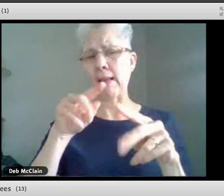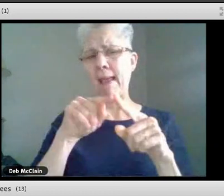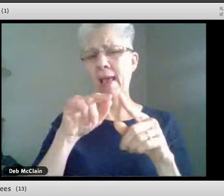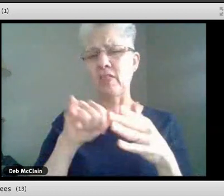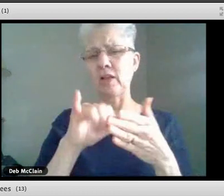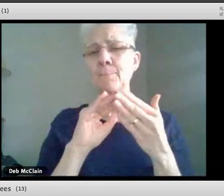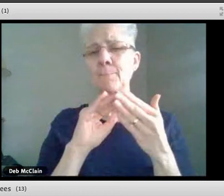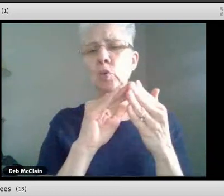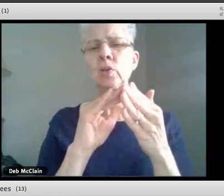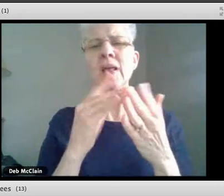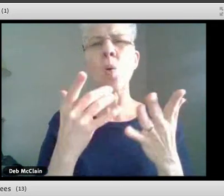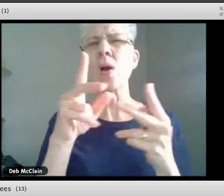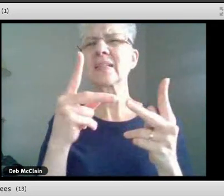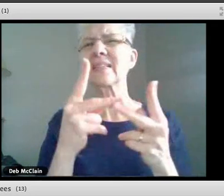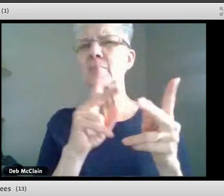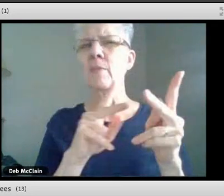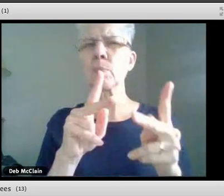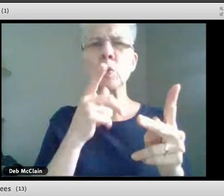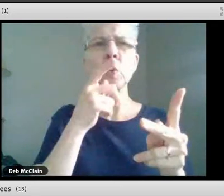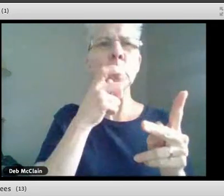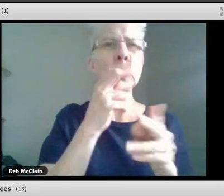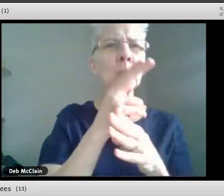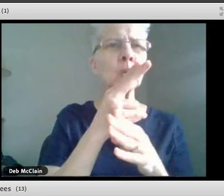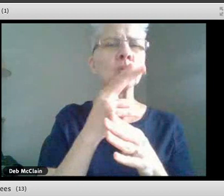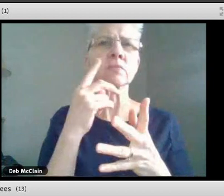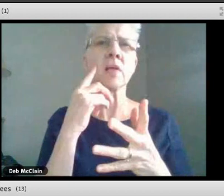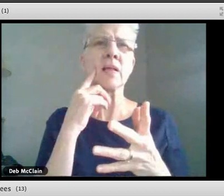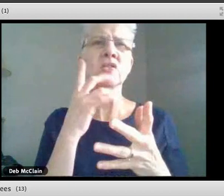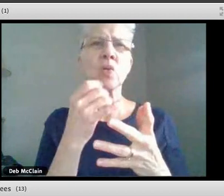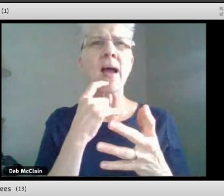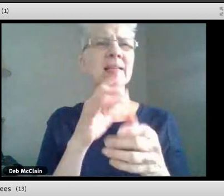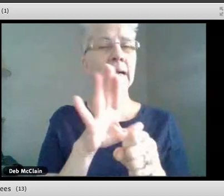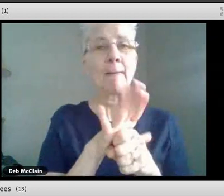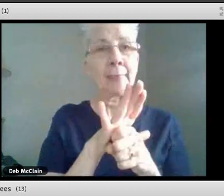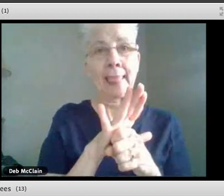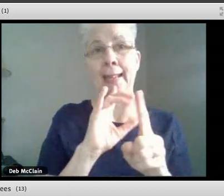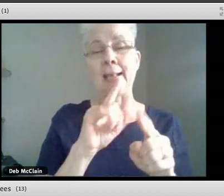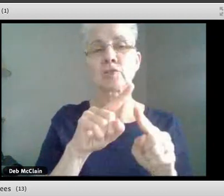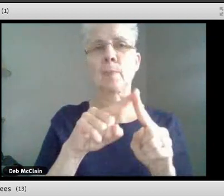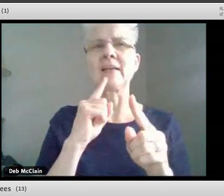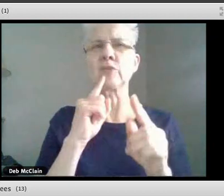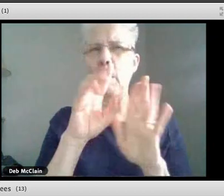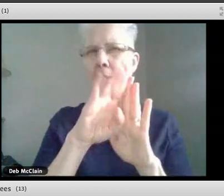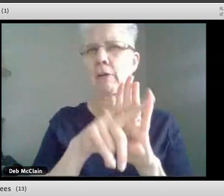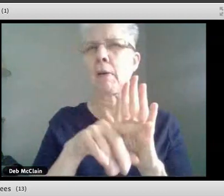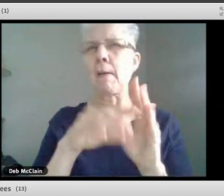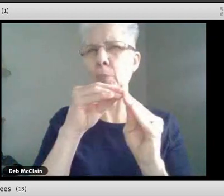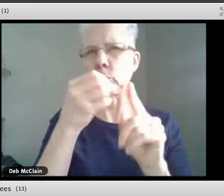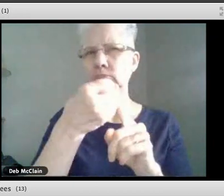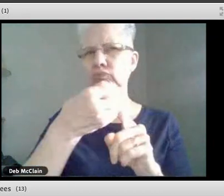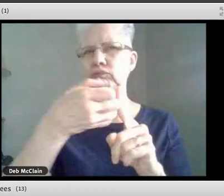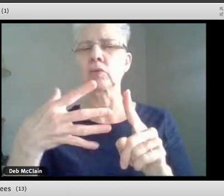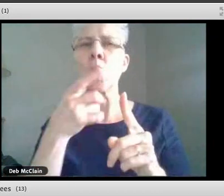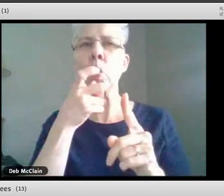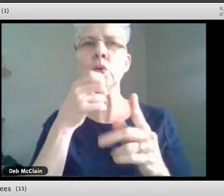and what types of people, and, you know, it's not a complete answer, but it gives you a little bit of background, a little bit of information of who is in your community.